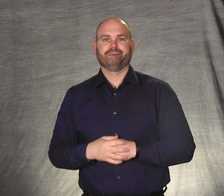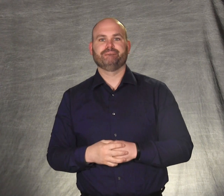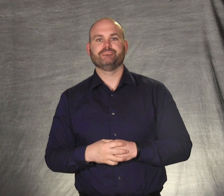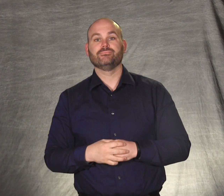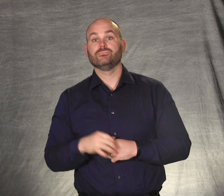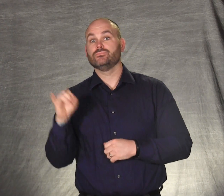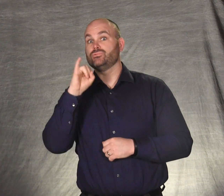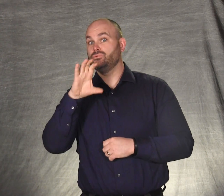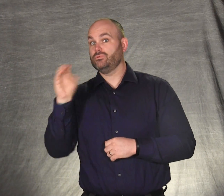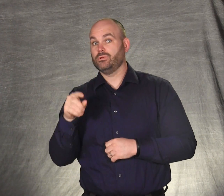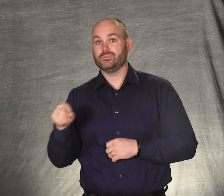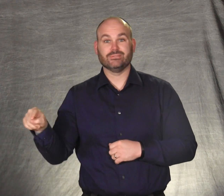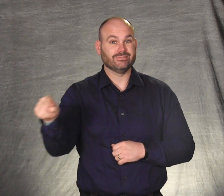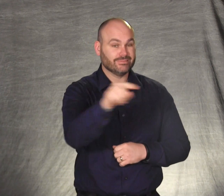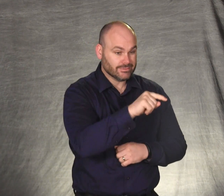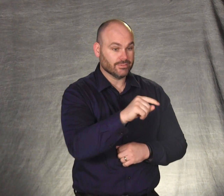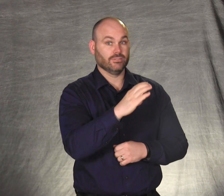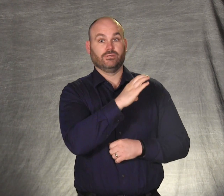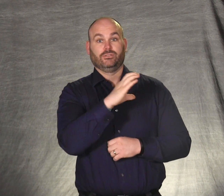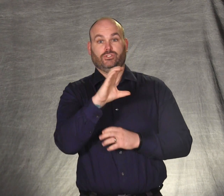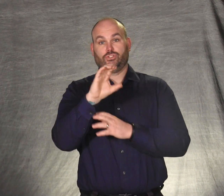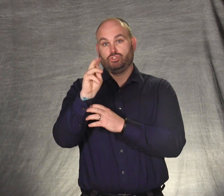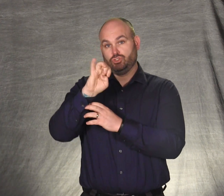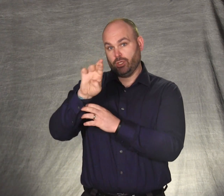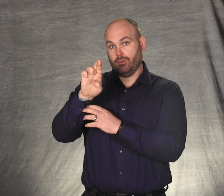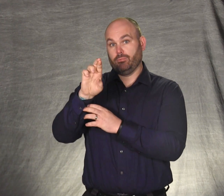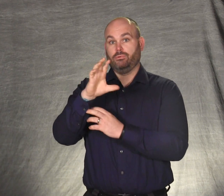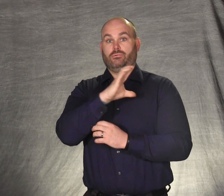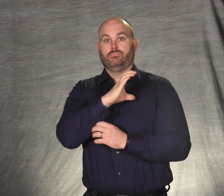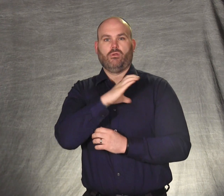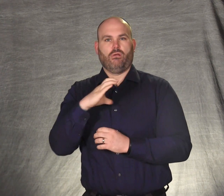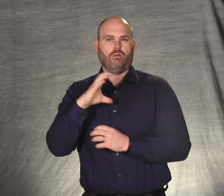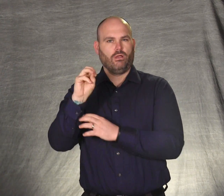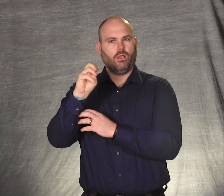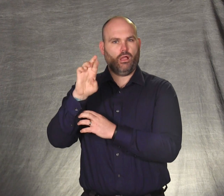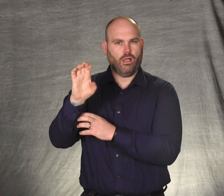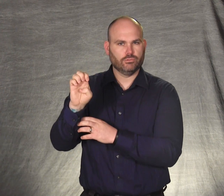The insurance companies and the Chamber of Commerce